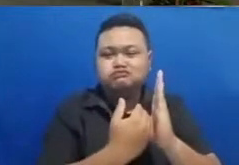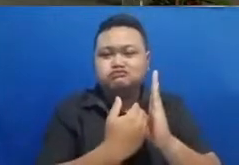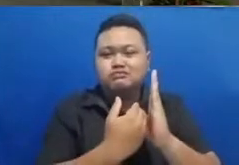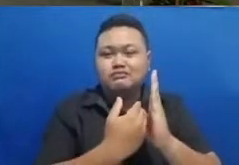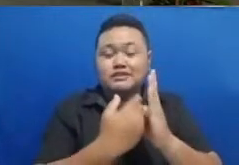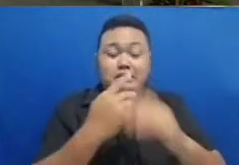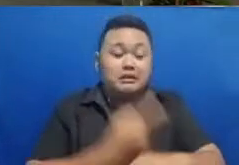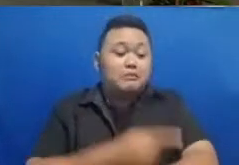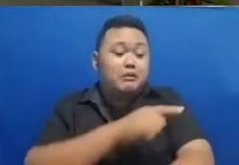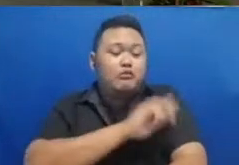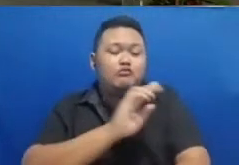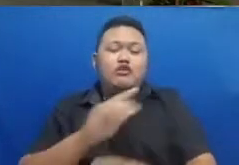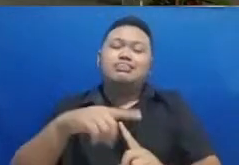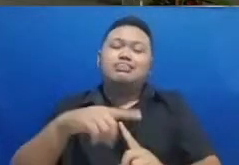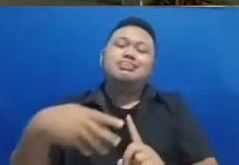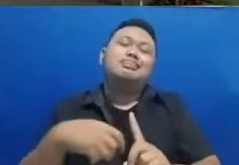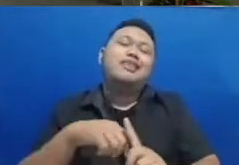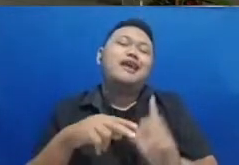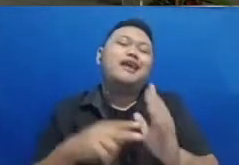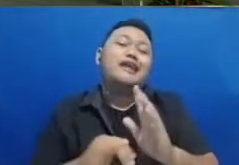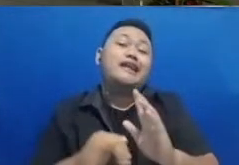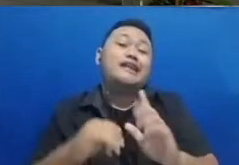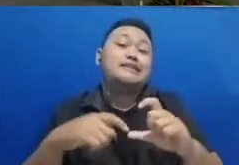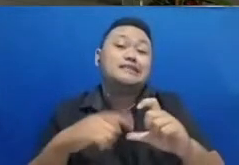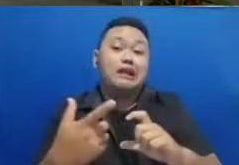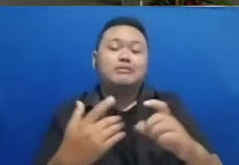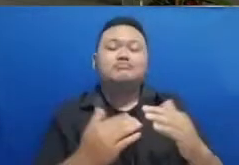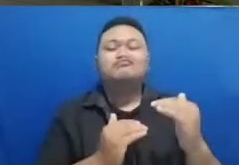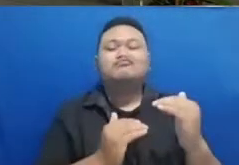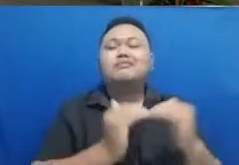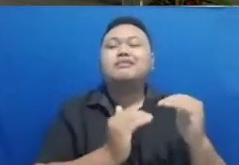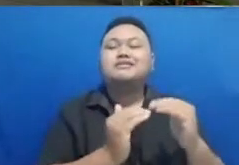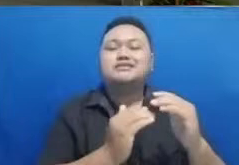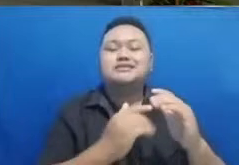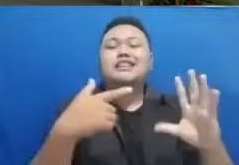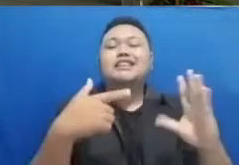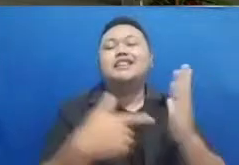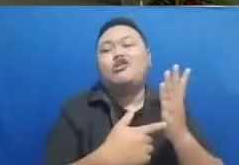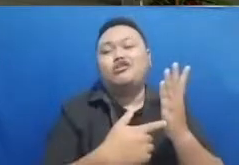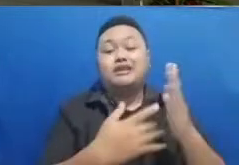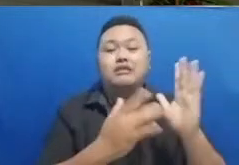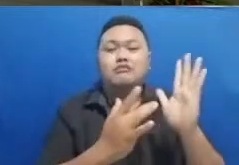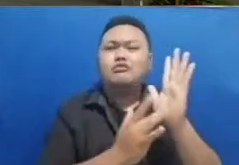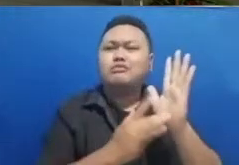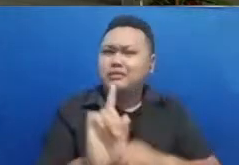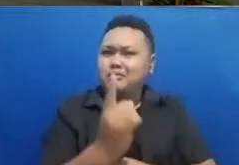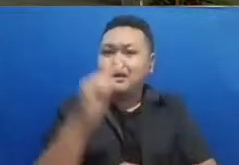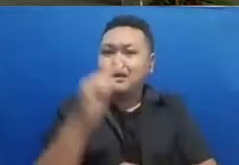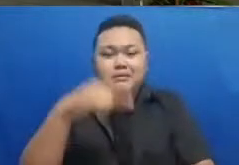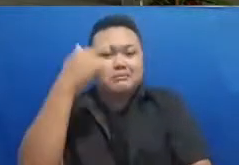adapting technology, this is a webinar that first and this is the first lesson, Rizi